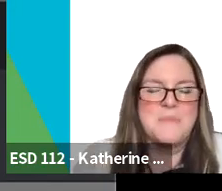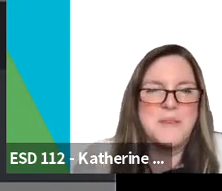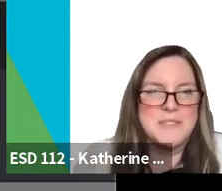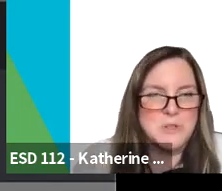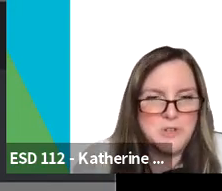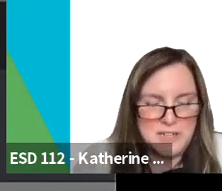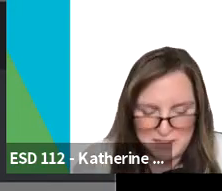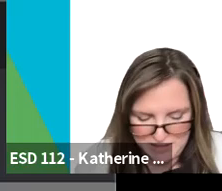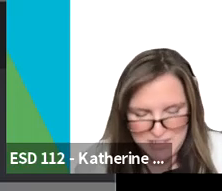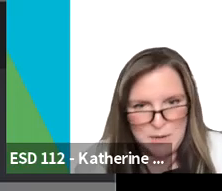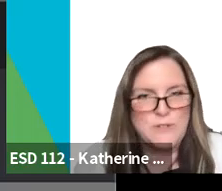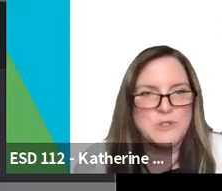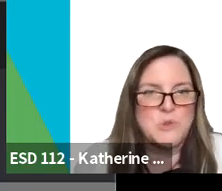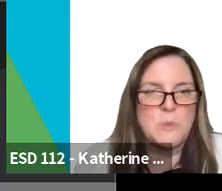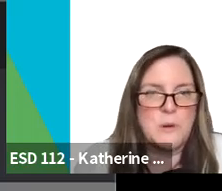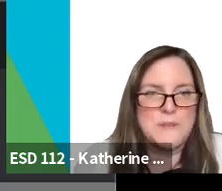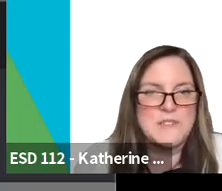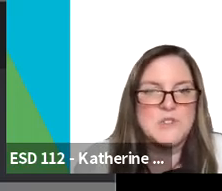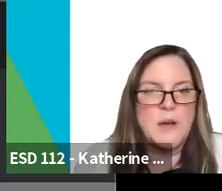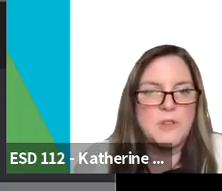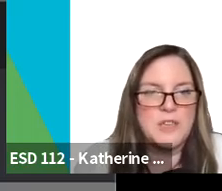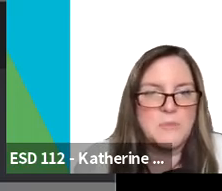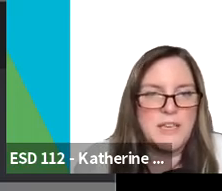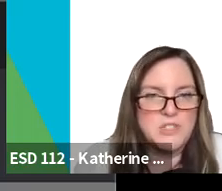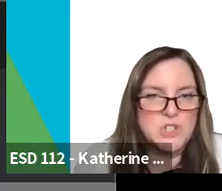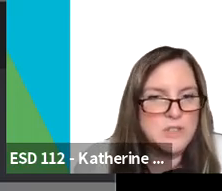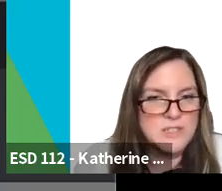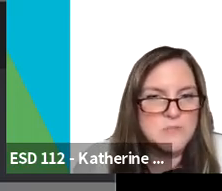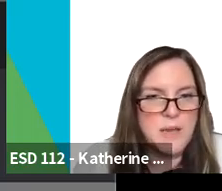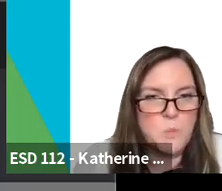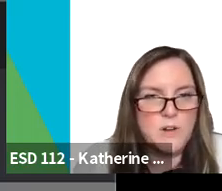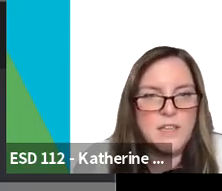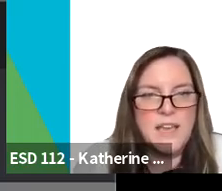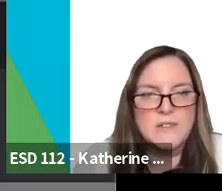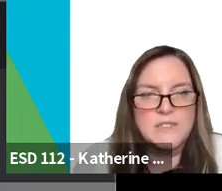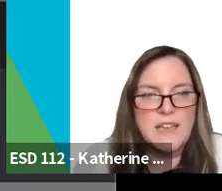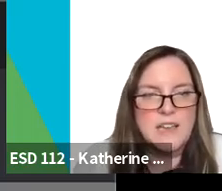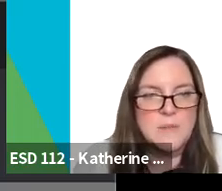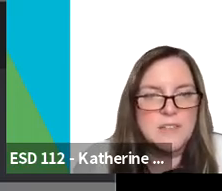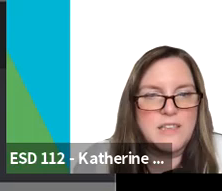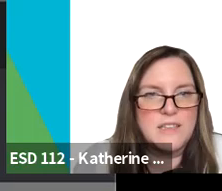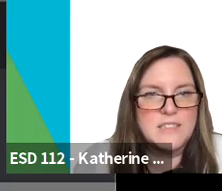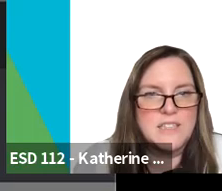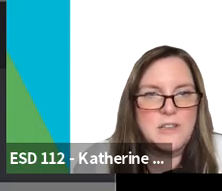ESD 112 - Katherine Livick: Because we're trying to get this set up for school purposes. So I'm looking, making sure this is my work account and I'm clicking continue.